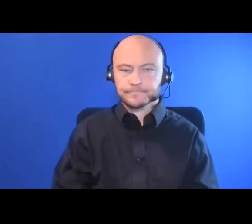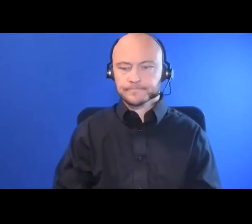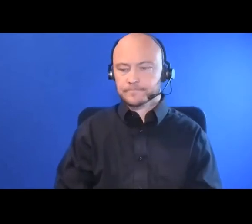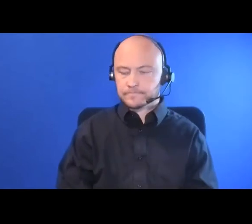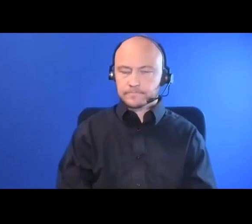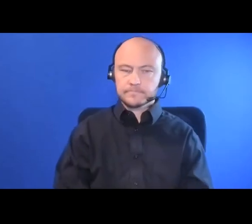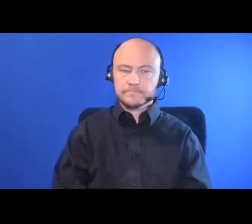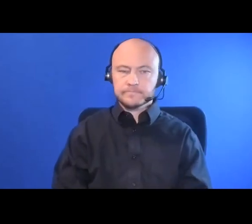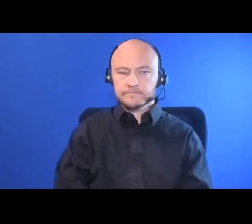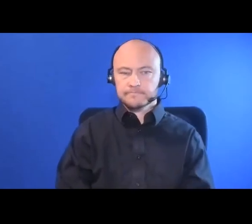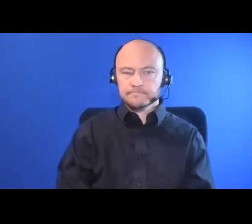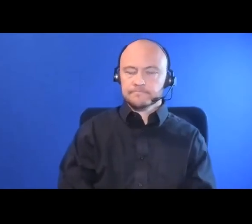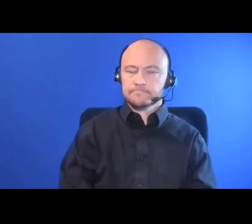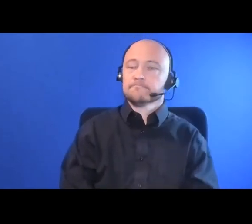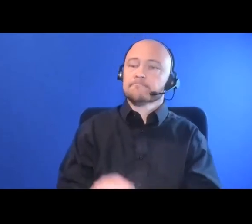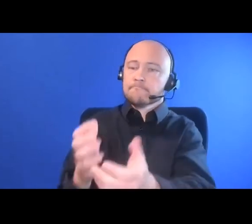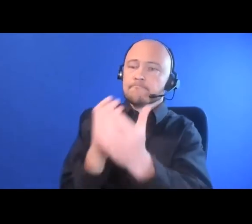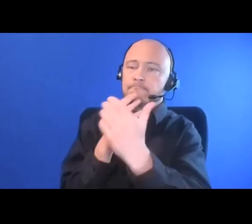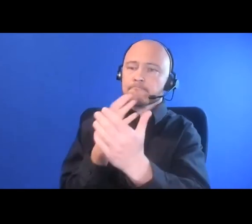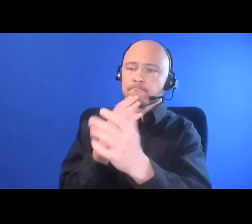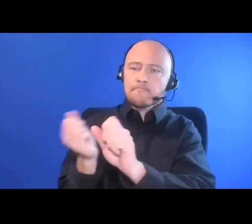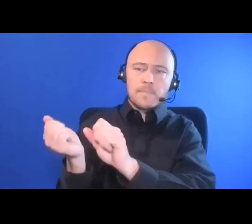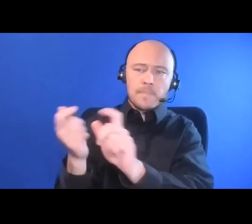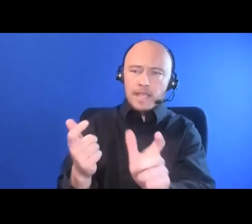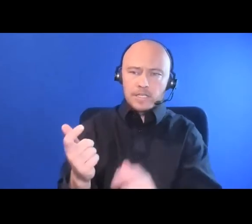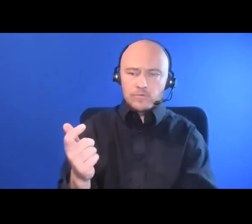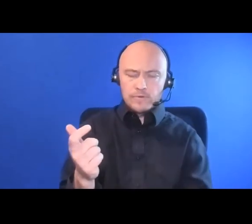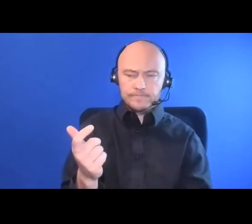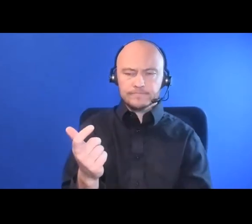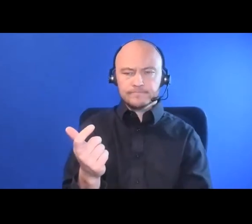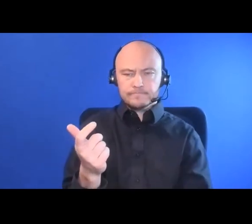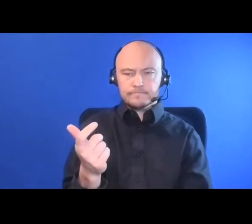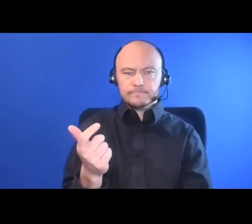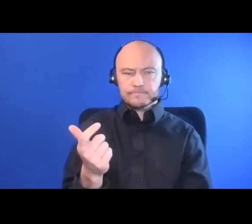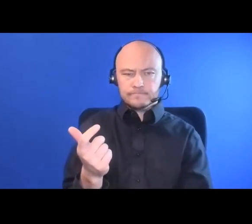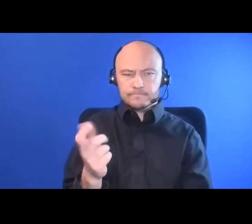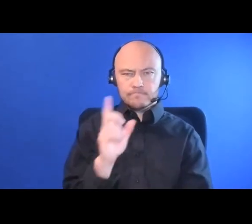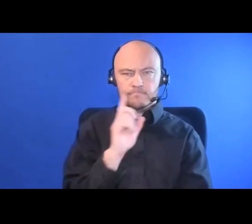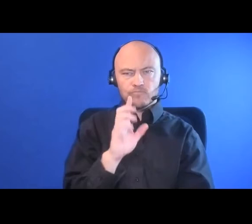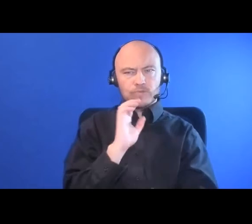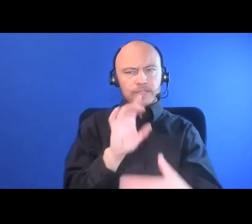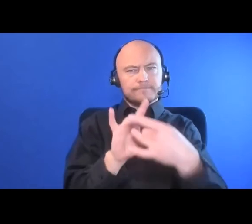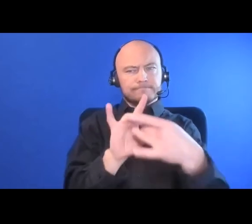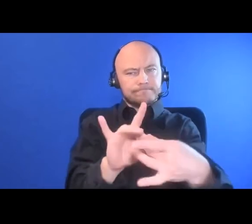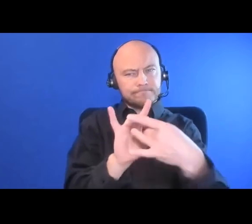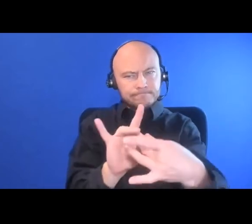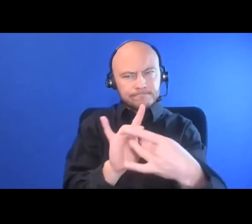Yeah, thank you all. I really relate to that dial-in of just,